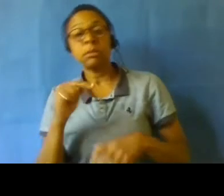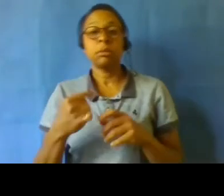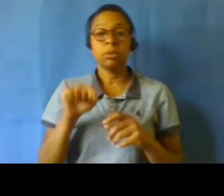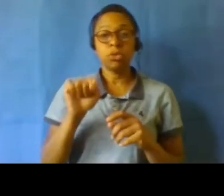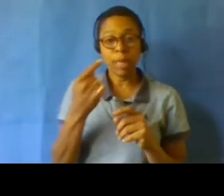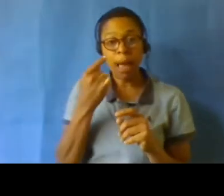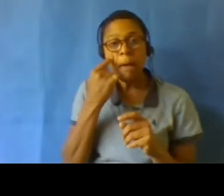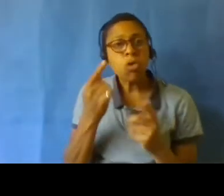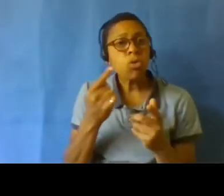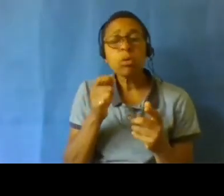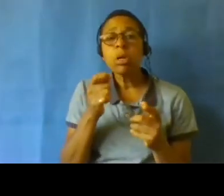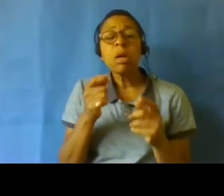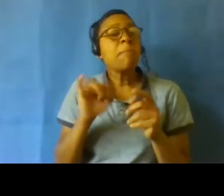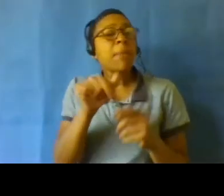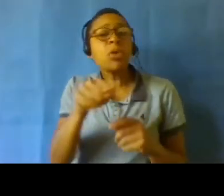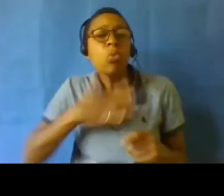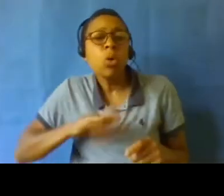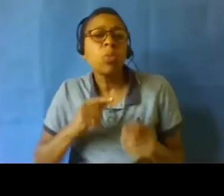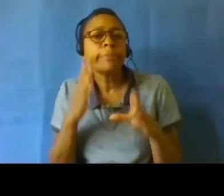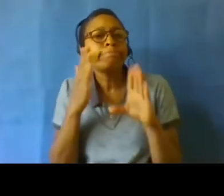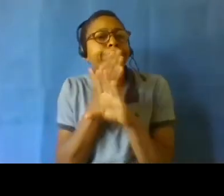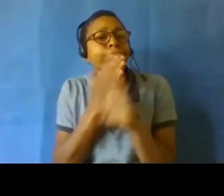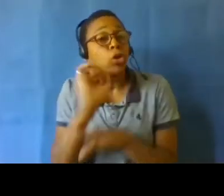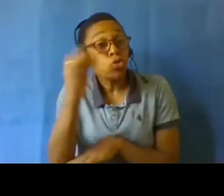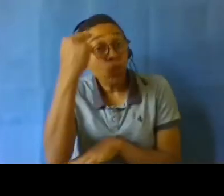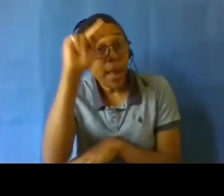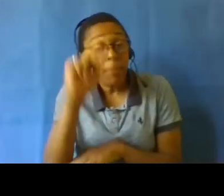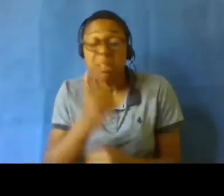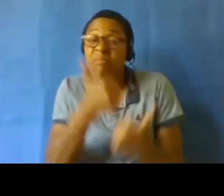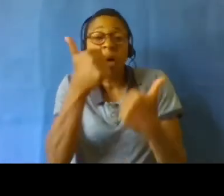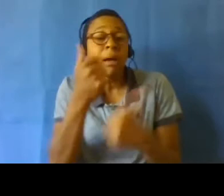anonymous if there are any problems please let us know either in the live